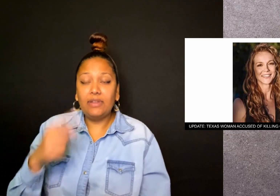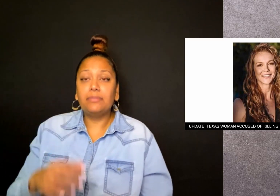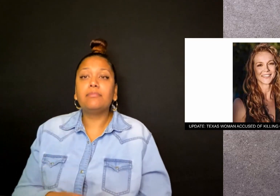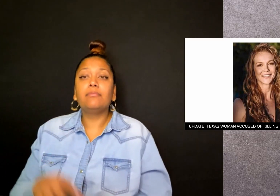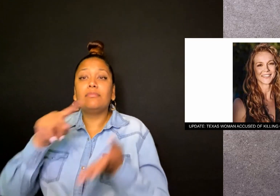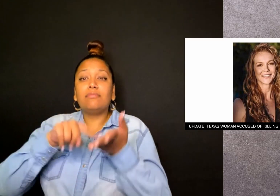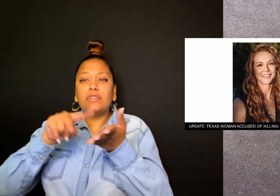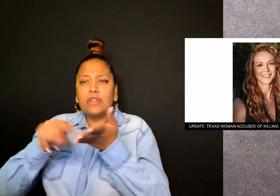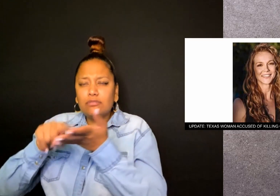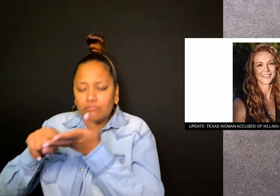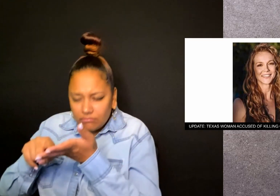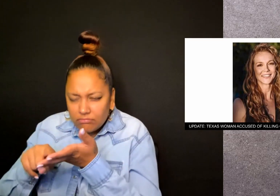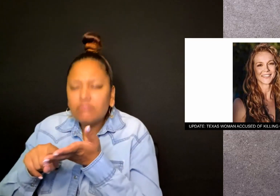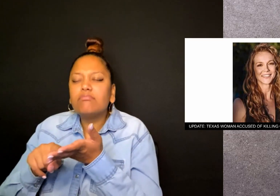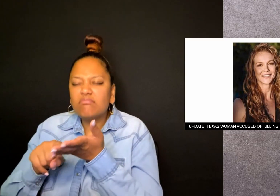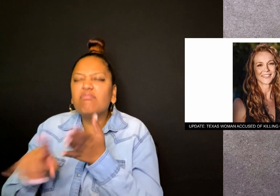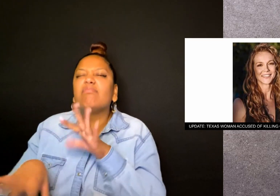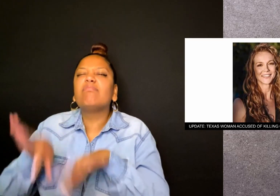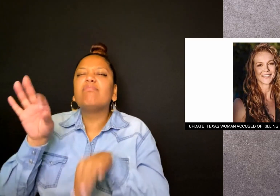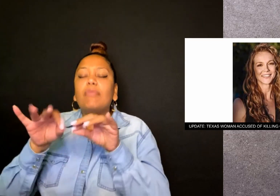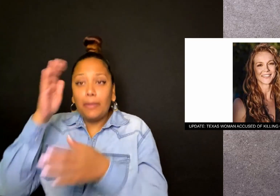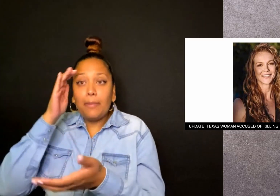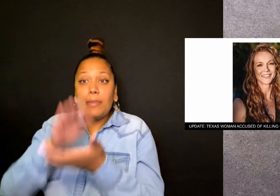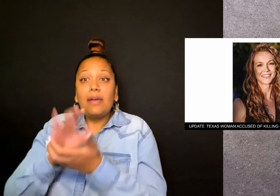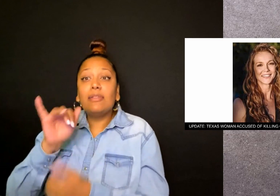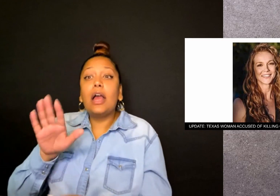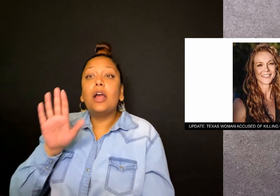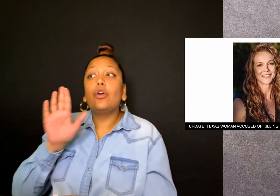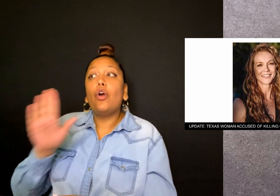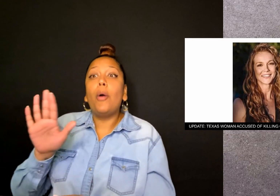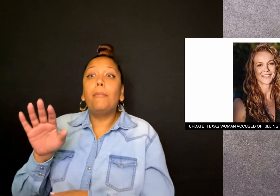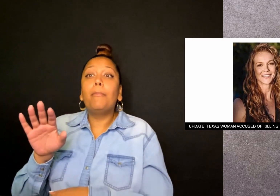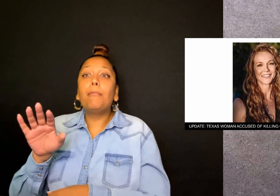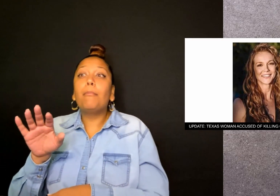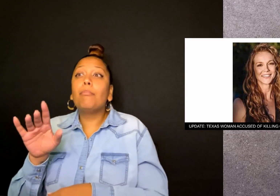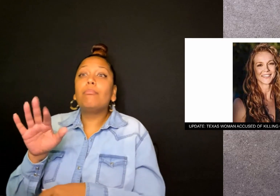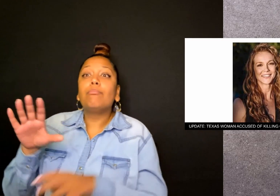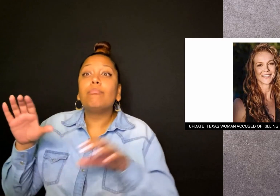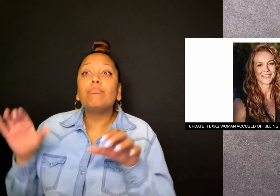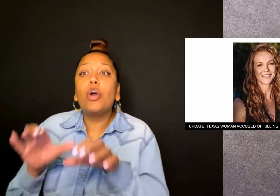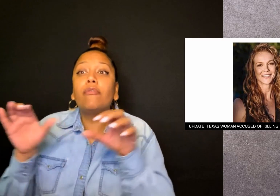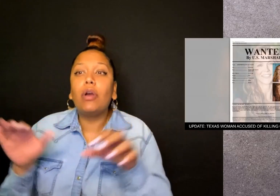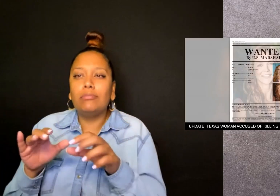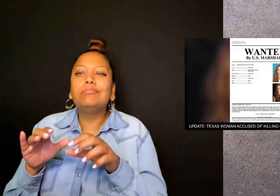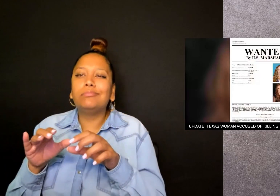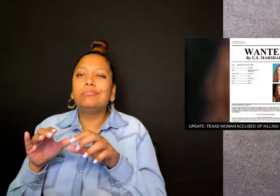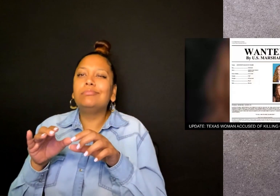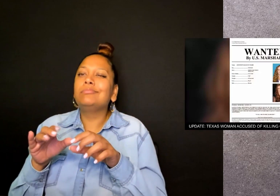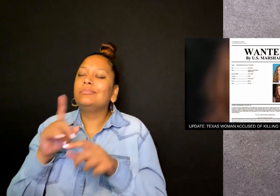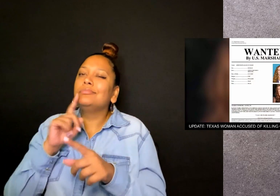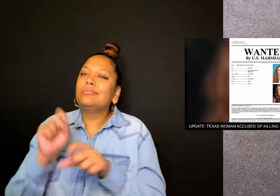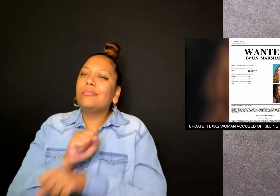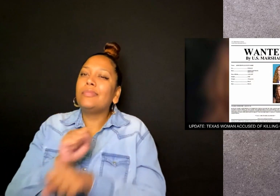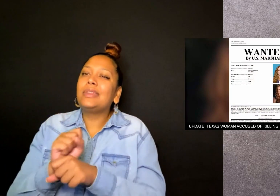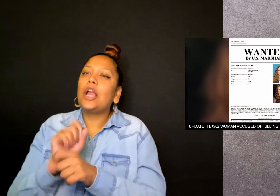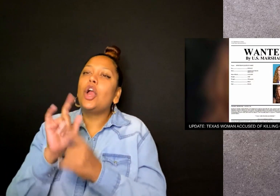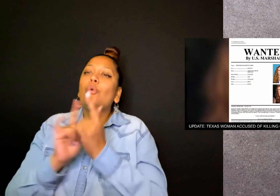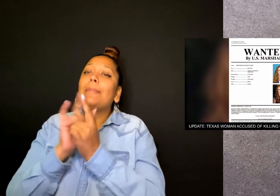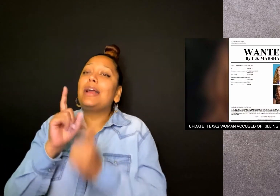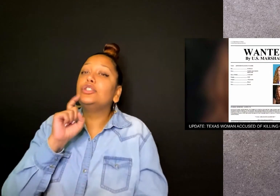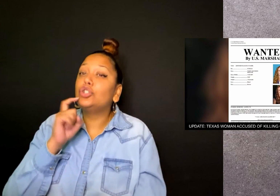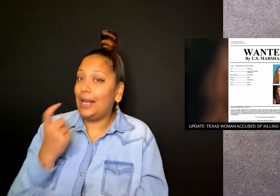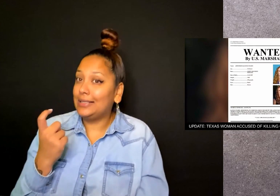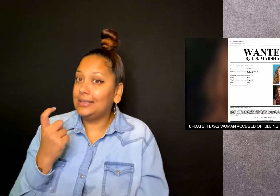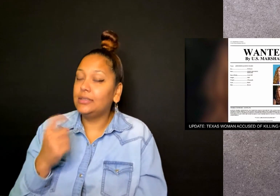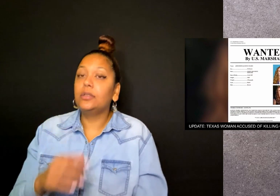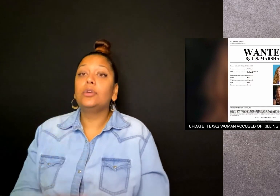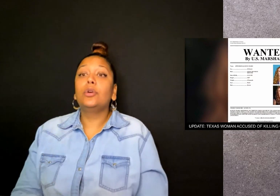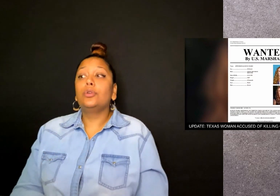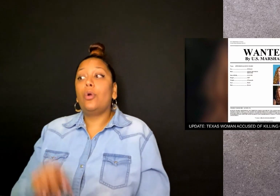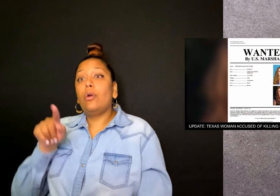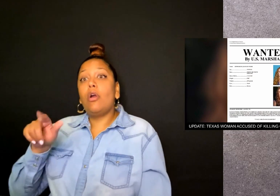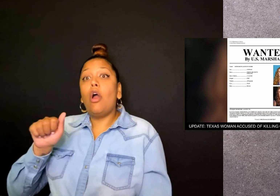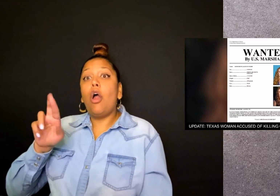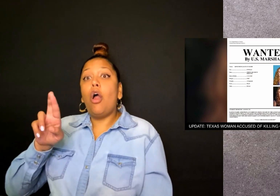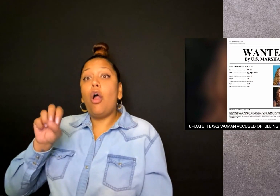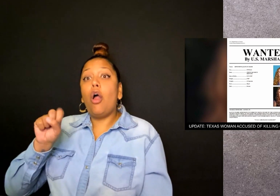Anna Moriah Wilson on May 11 investigators believe the motive may have been romantic jealousy